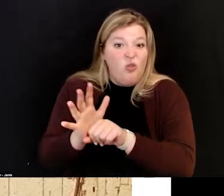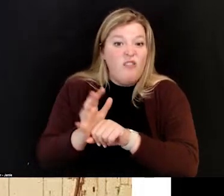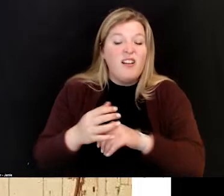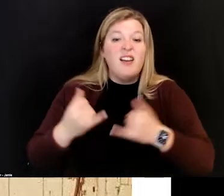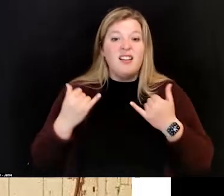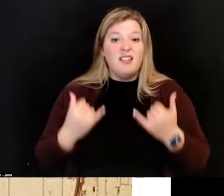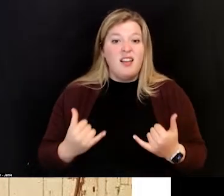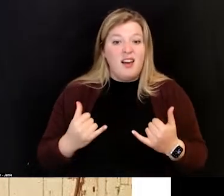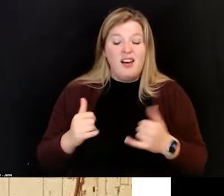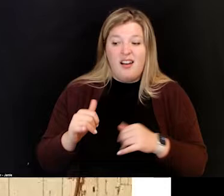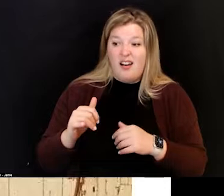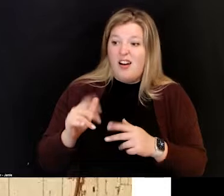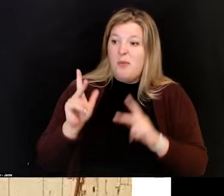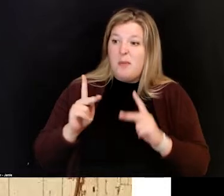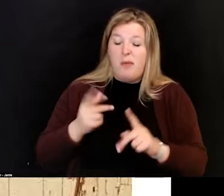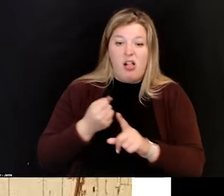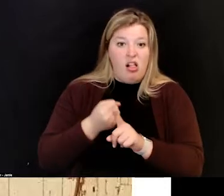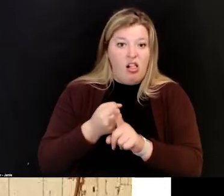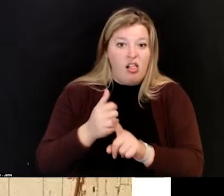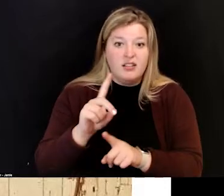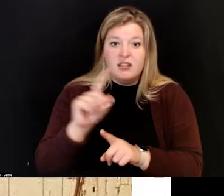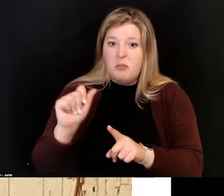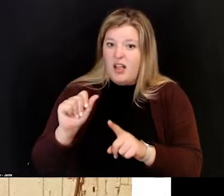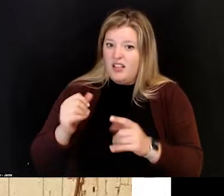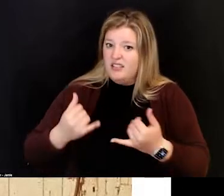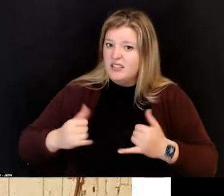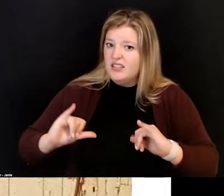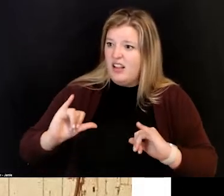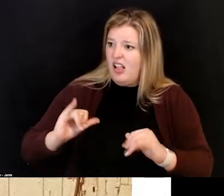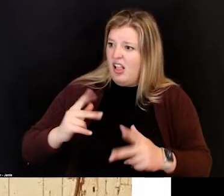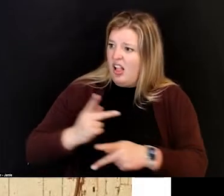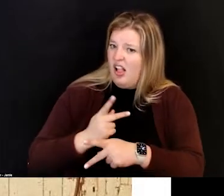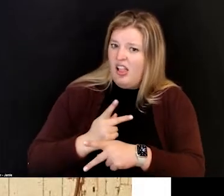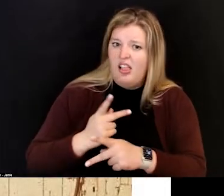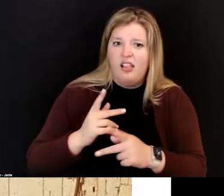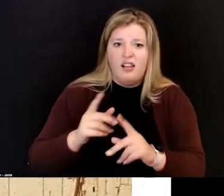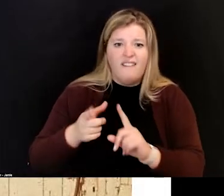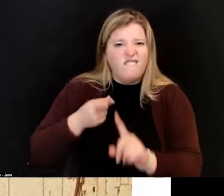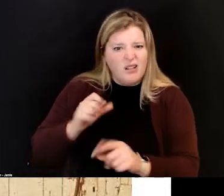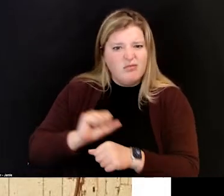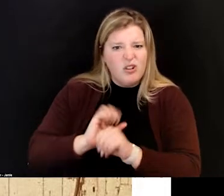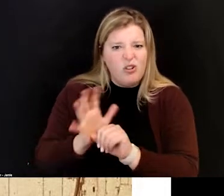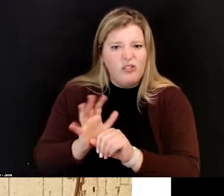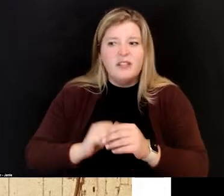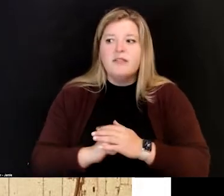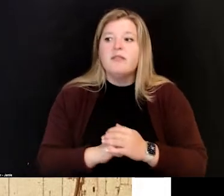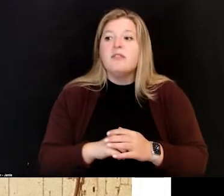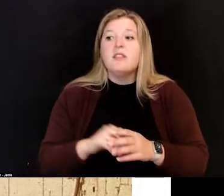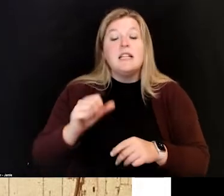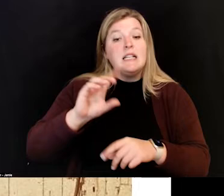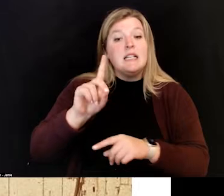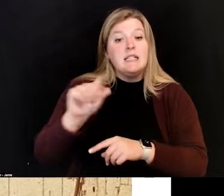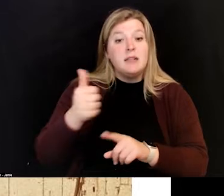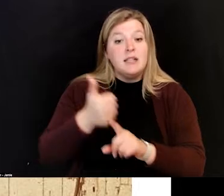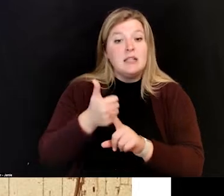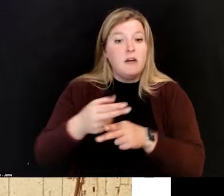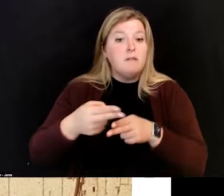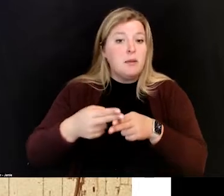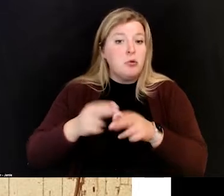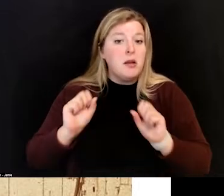that we're still trying to understand from COVID. Disabilities can also be temporary. They can happen if you break a limb,